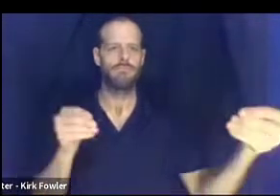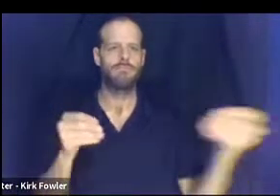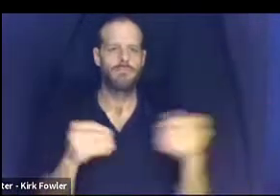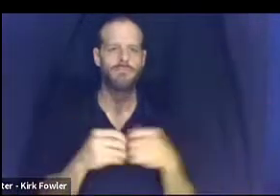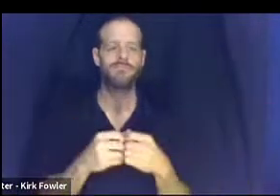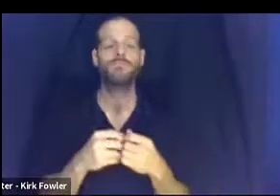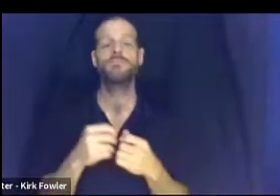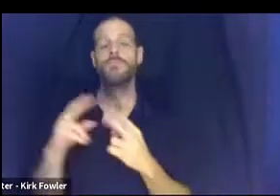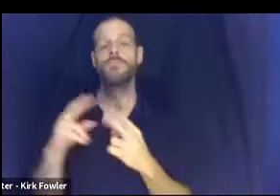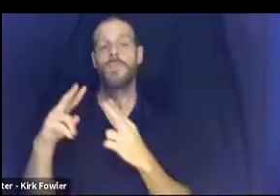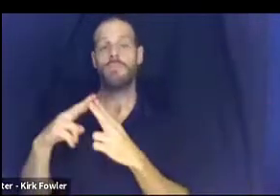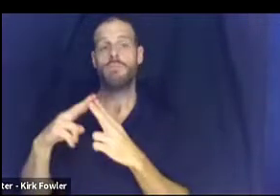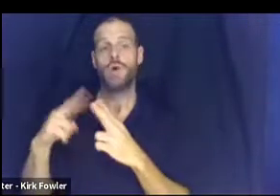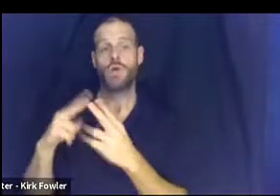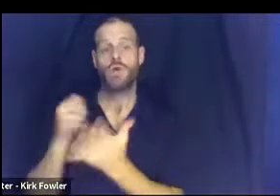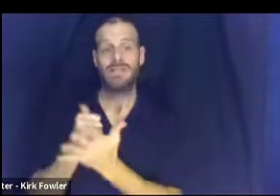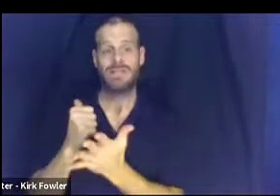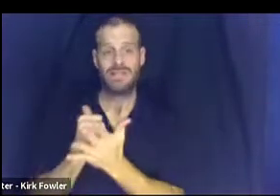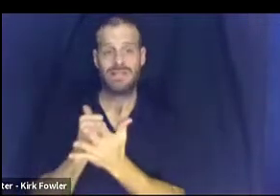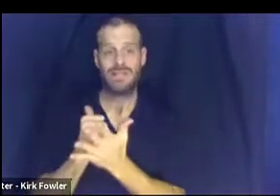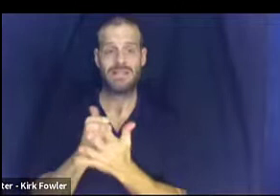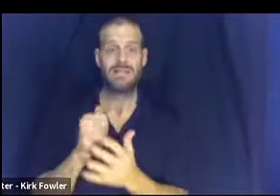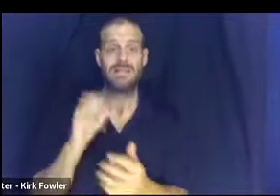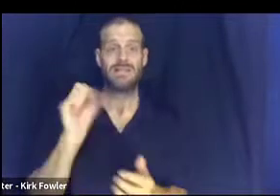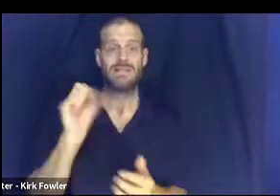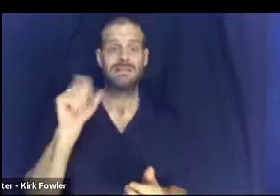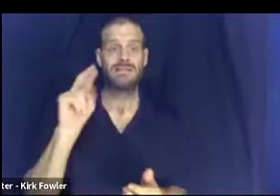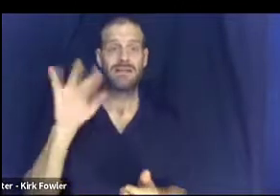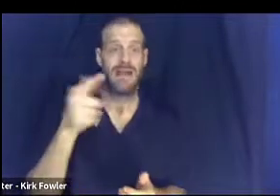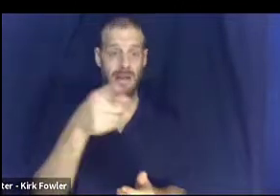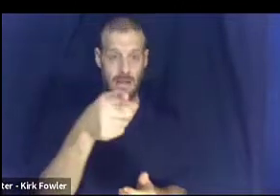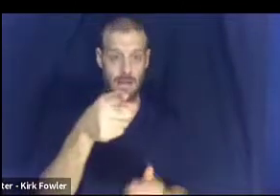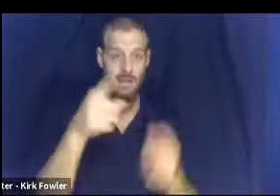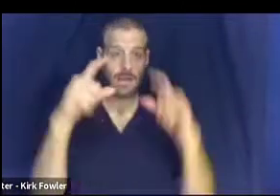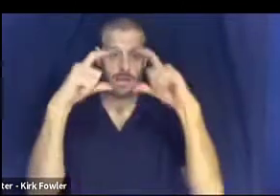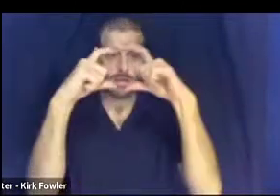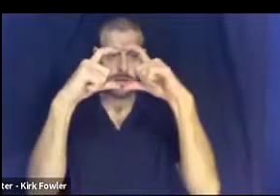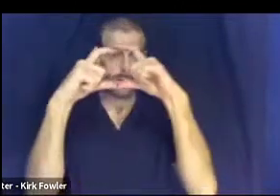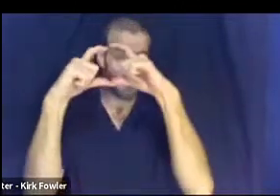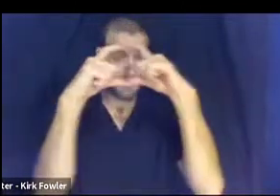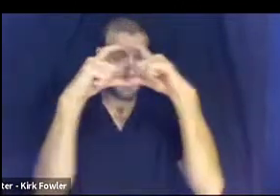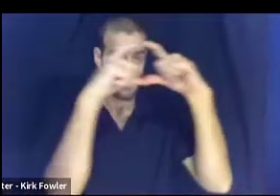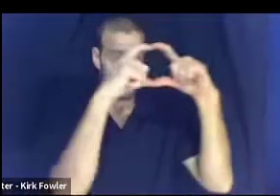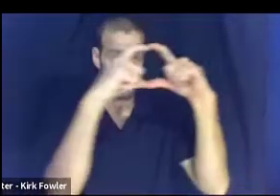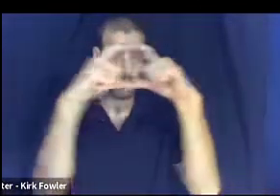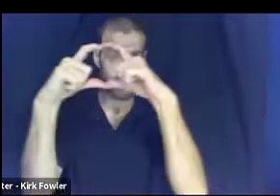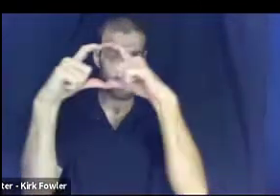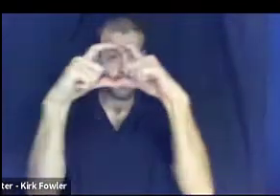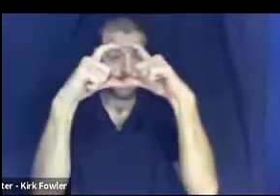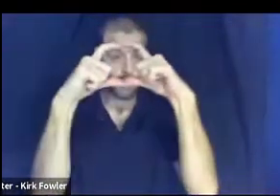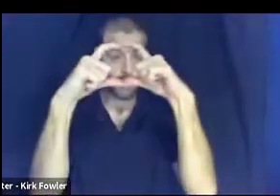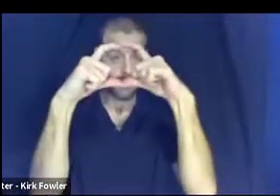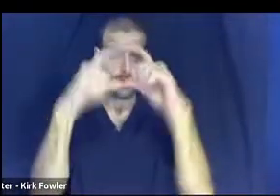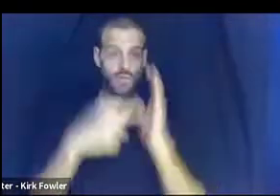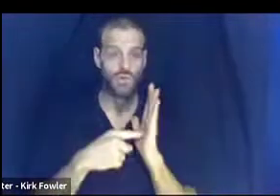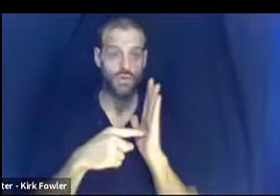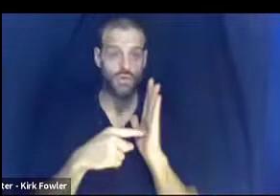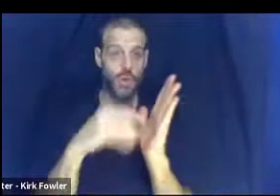using something like what I'm holding up right now, a little window to be able to show the students something.